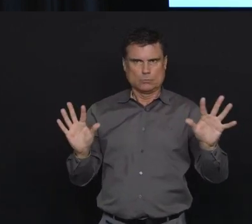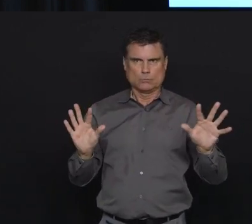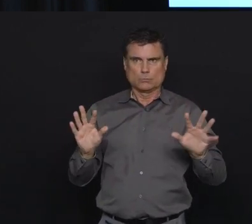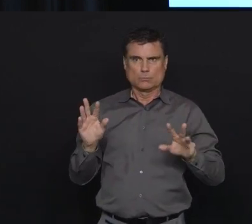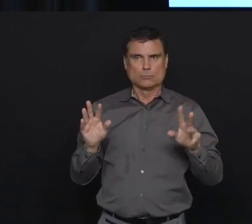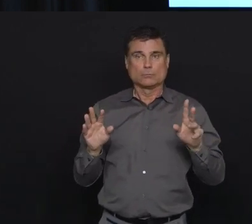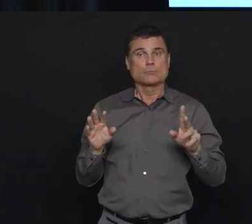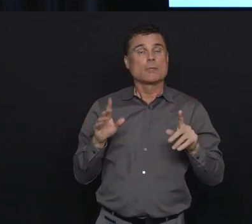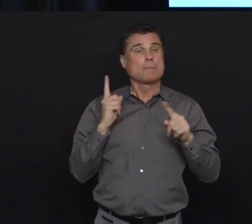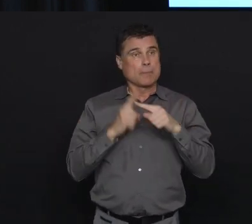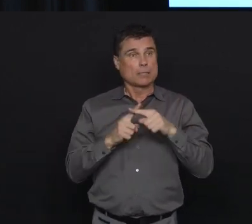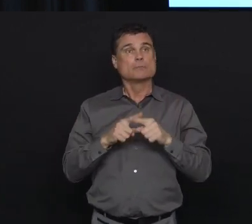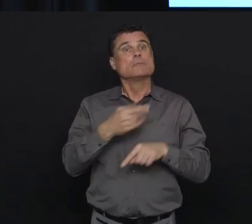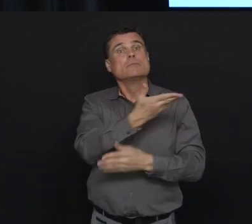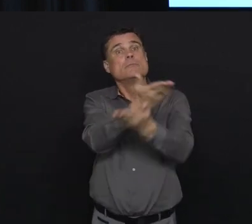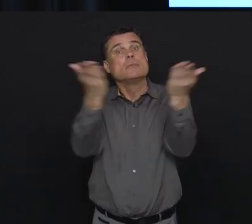. Mike's current of our its